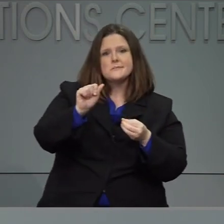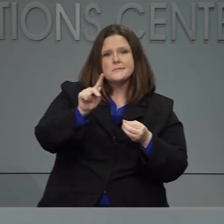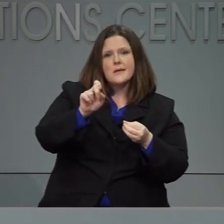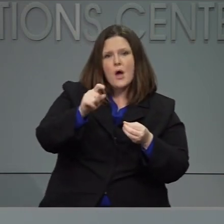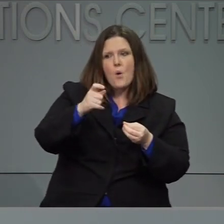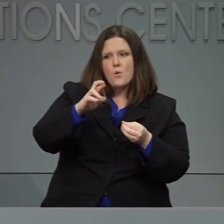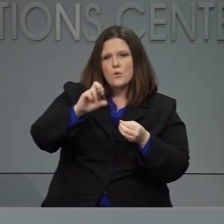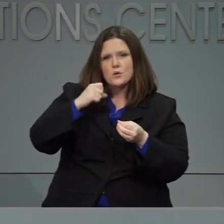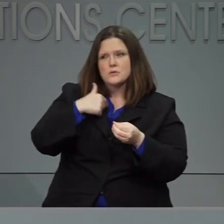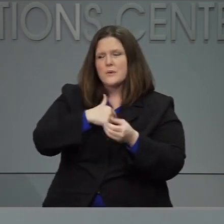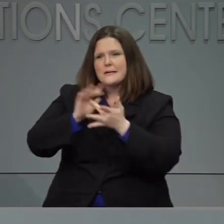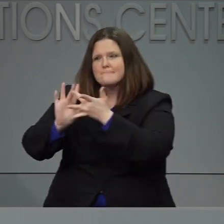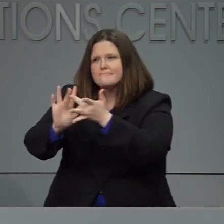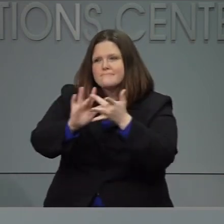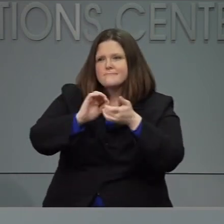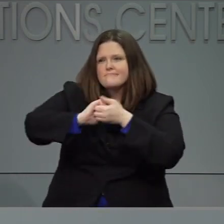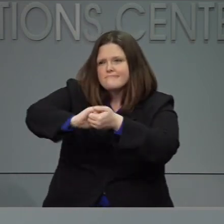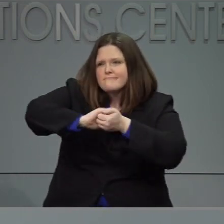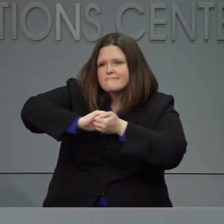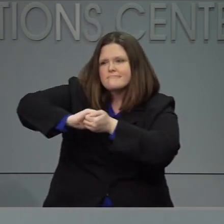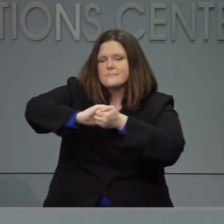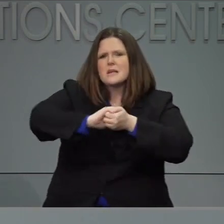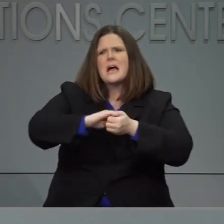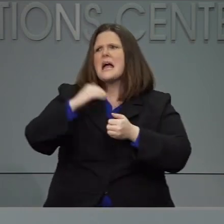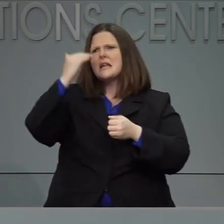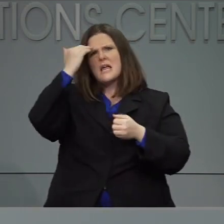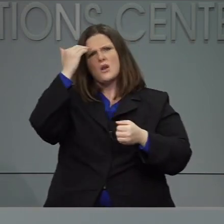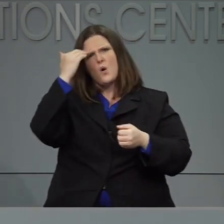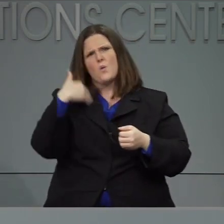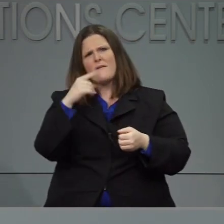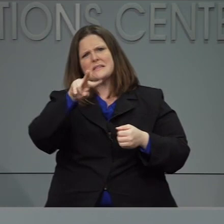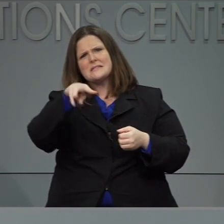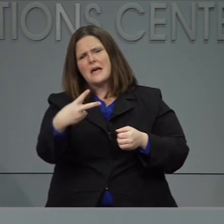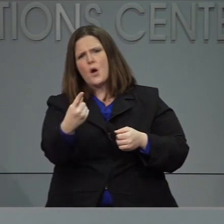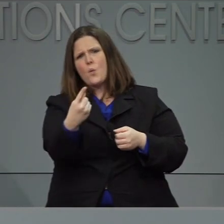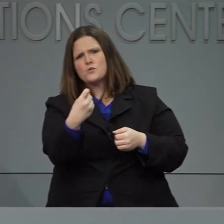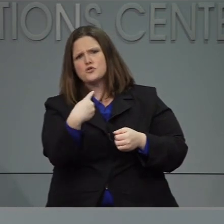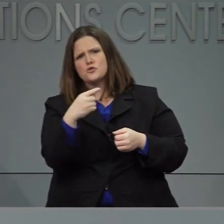WE'LL CONTINUE TO DO THAT AS WE GO. THANKS BRIAN AND I KNOW HE HAD A SECOND QUESTION.